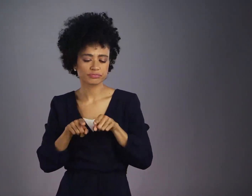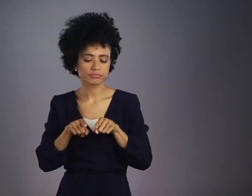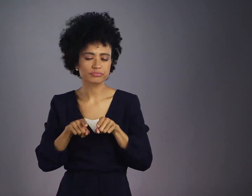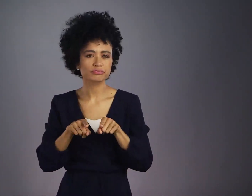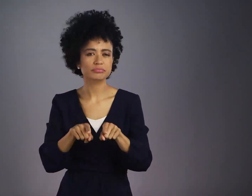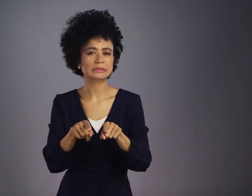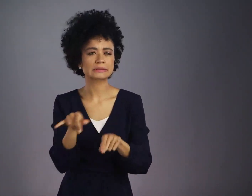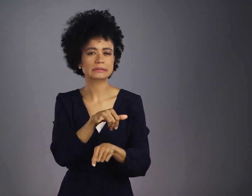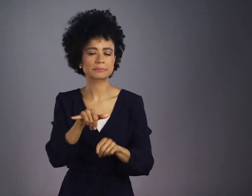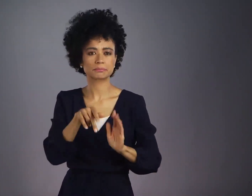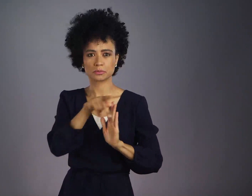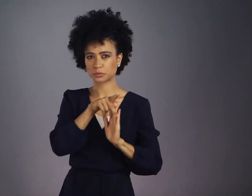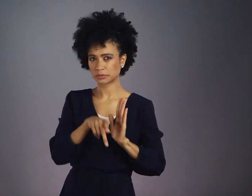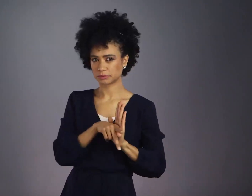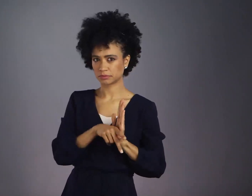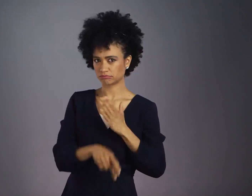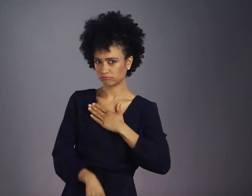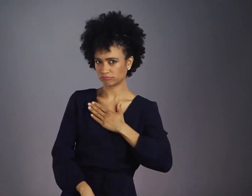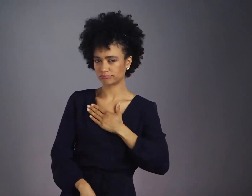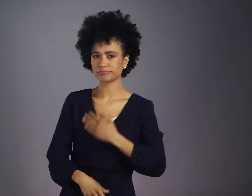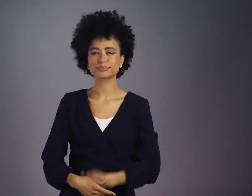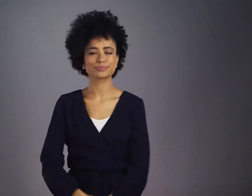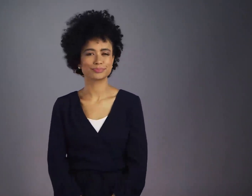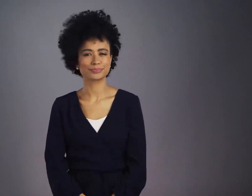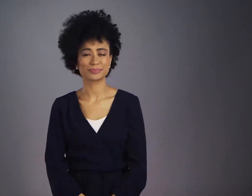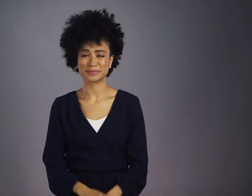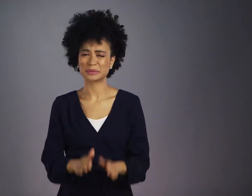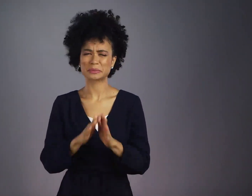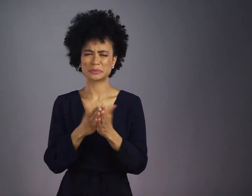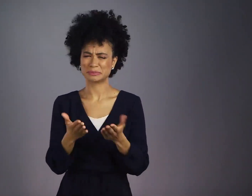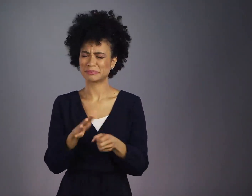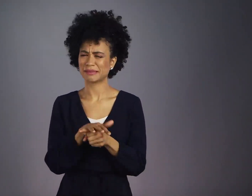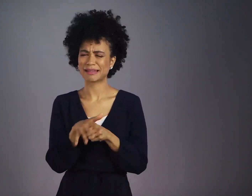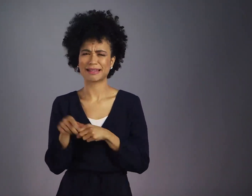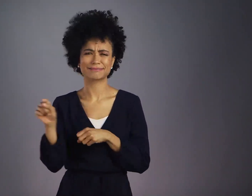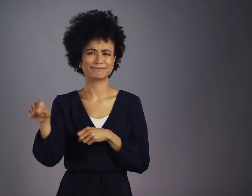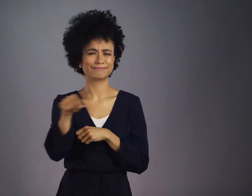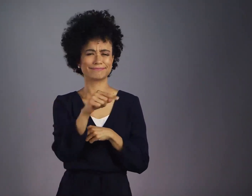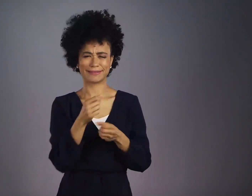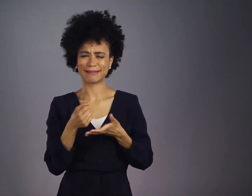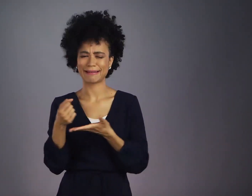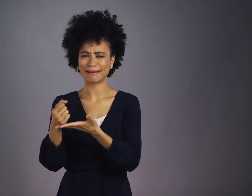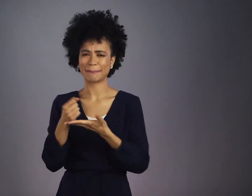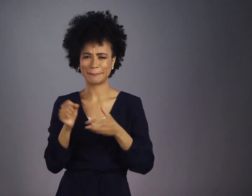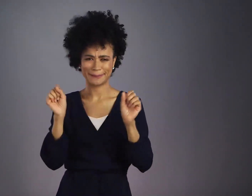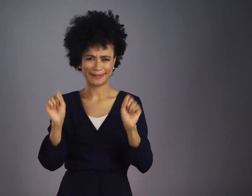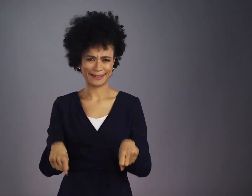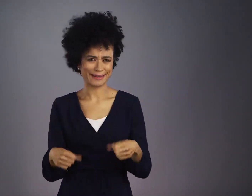which emphasize the principles we have been discussing. There are many helpful books also.